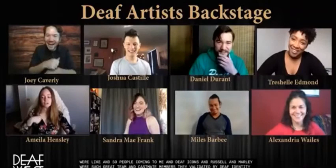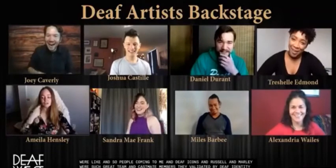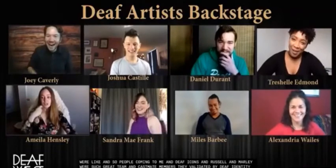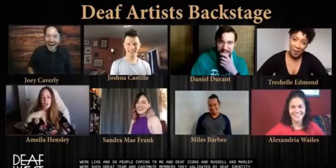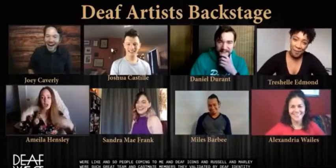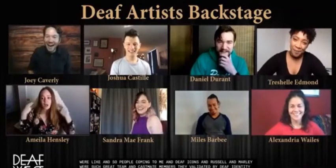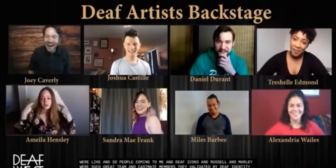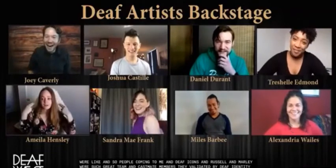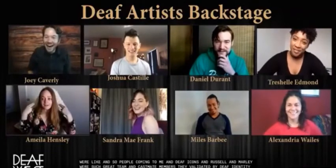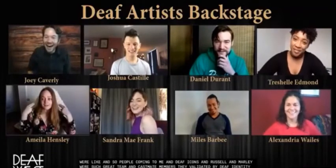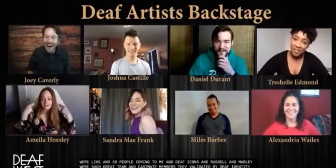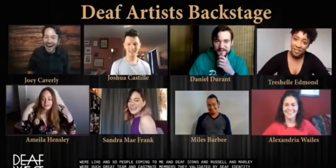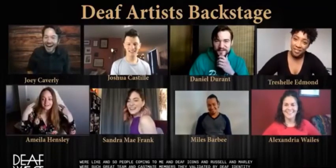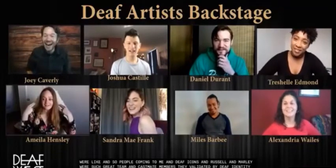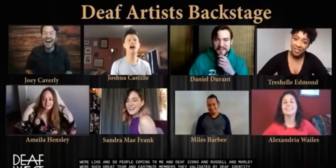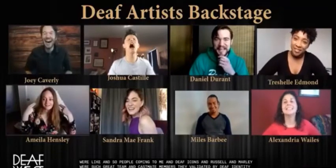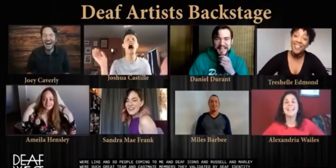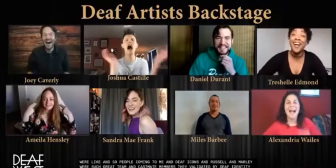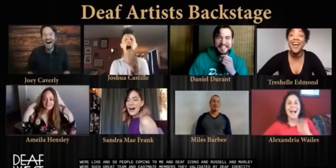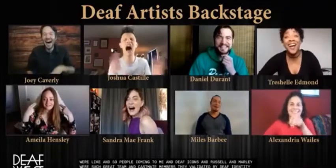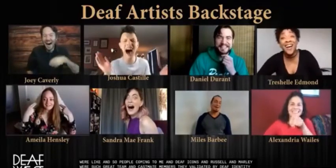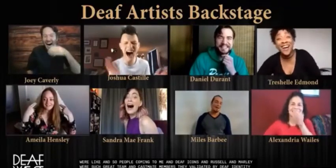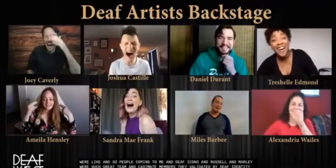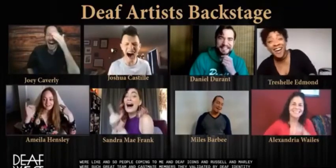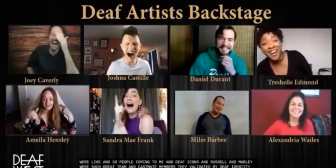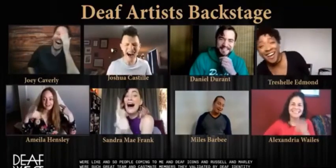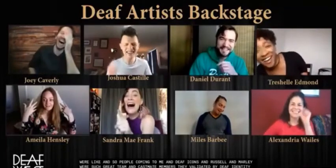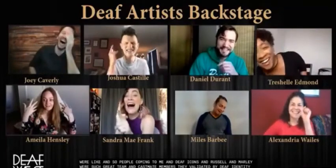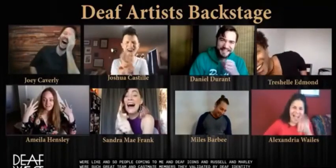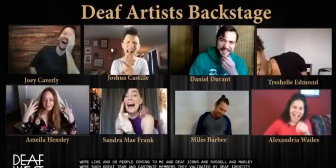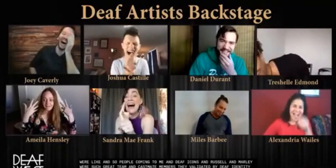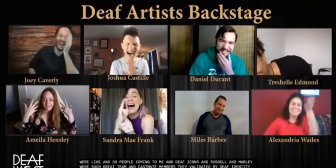Amelia Amelia: I was shocked.